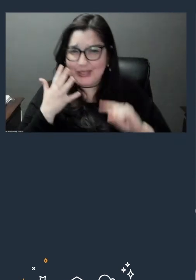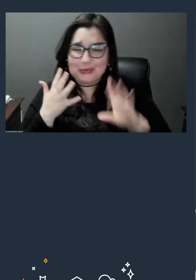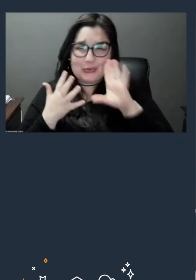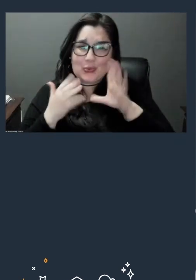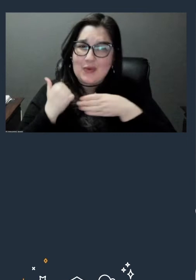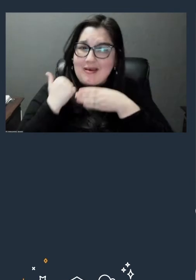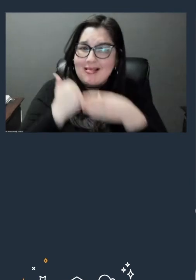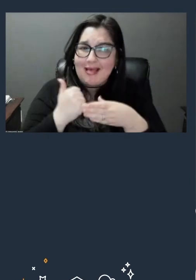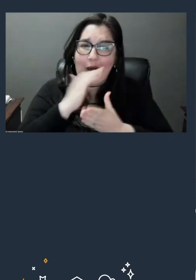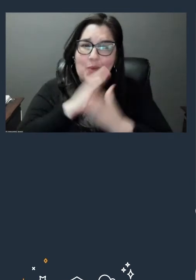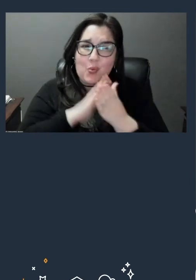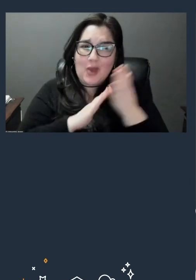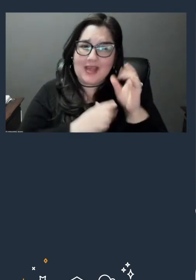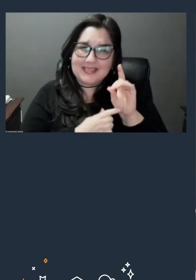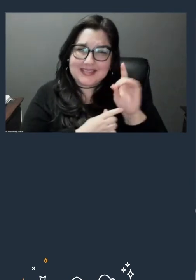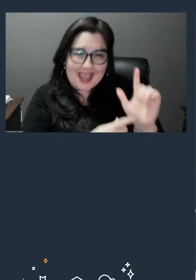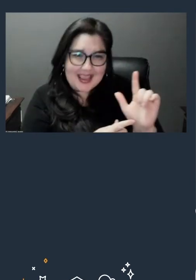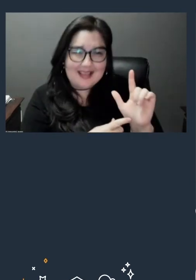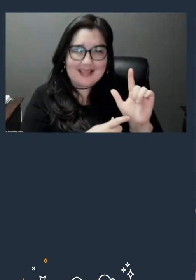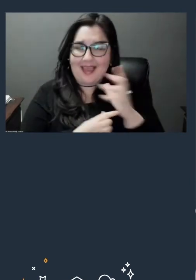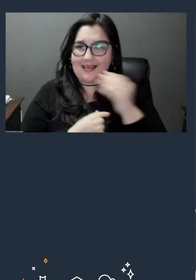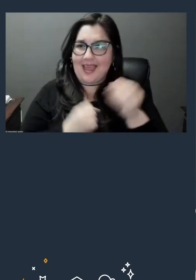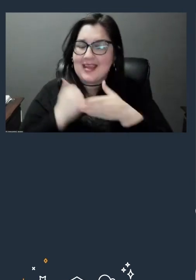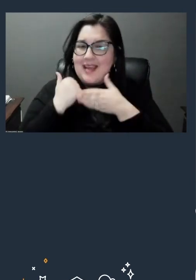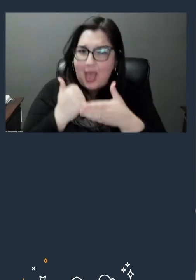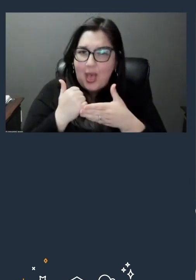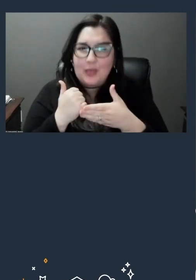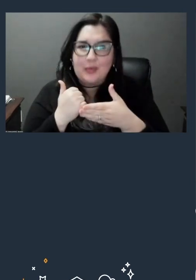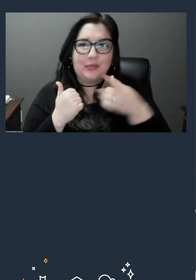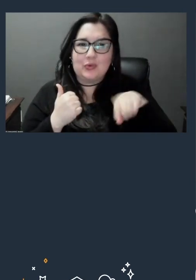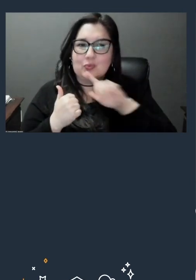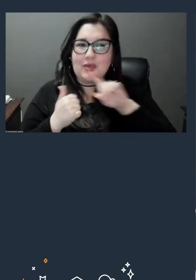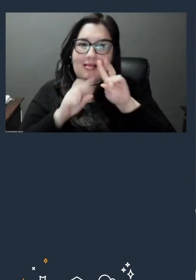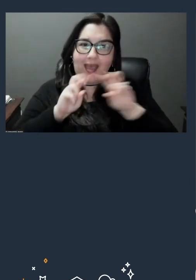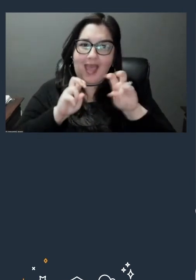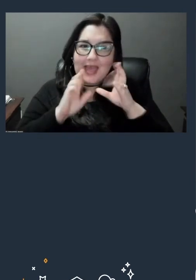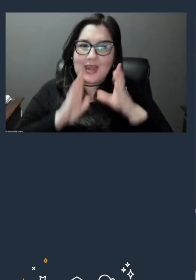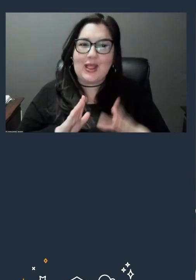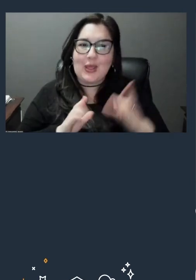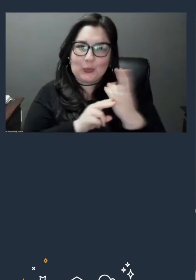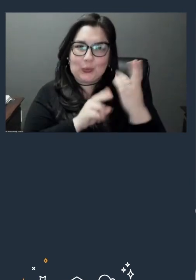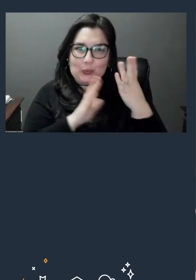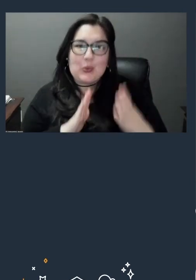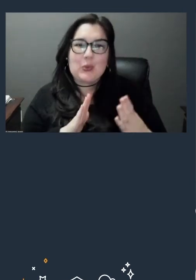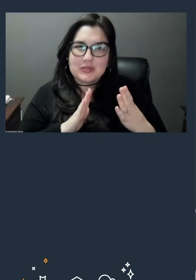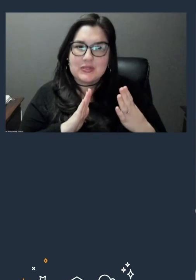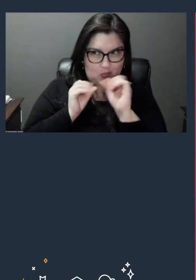and help your analog user, that query the data to have a much better experience.